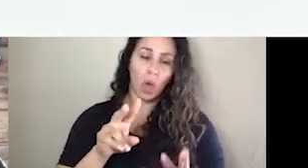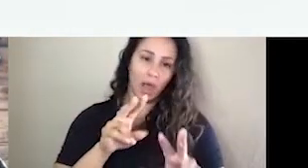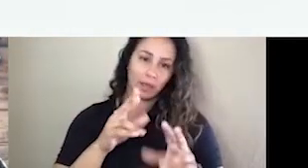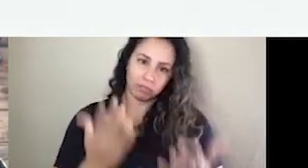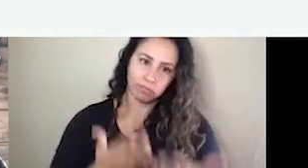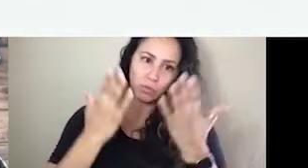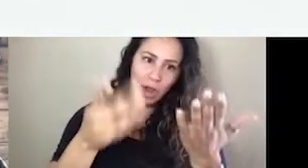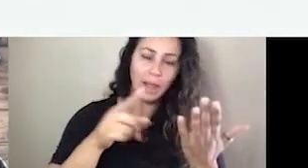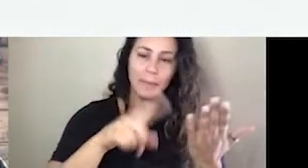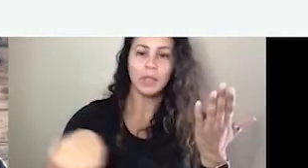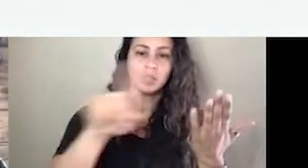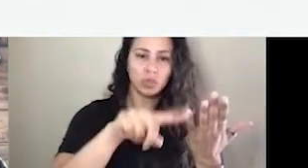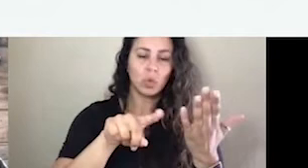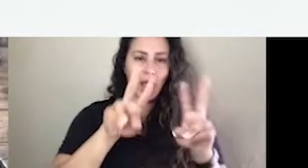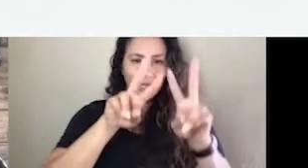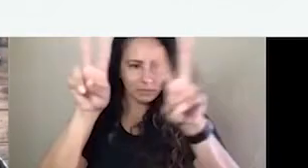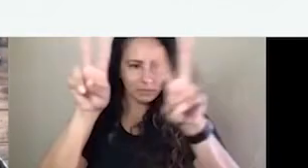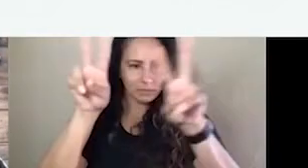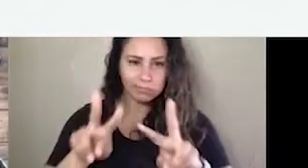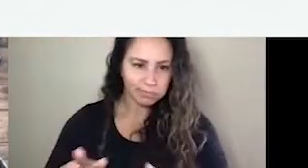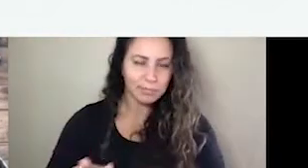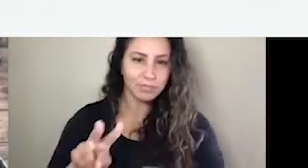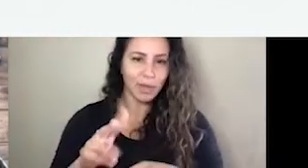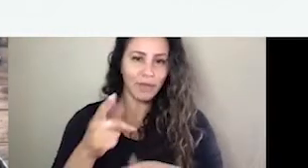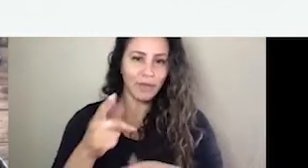THE BOILER PLATE TO BE USED IN YOUR OWN PROJECTS.